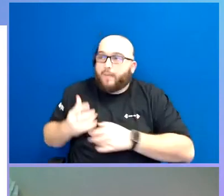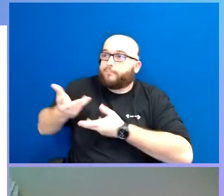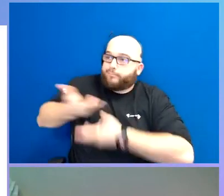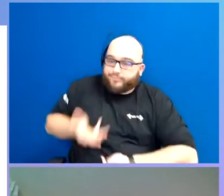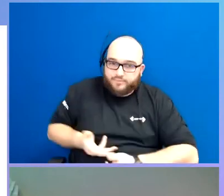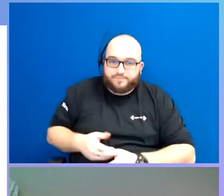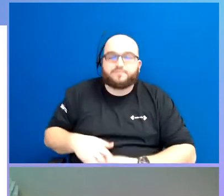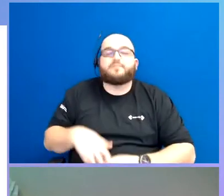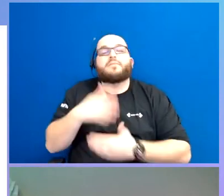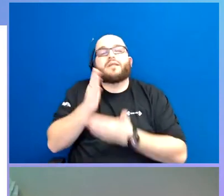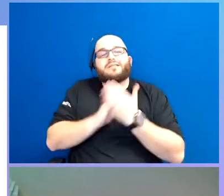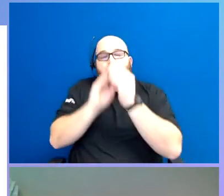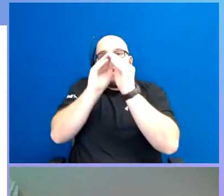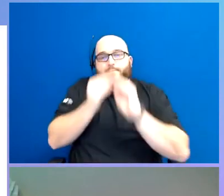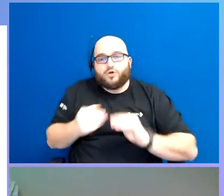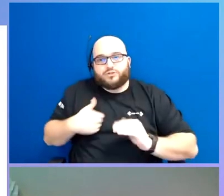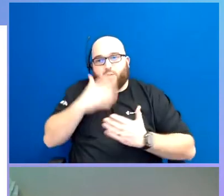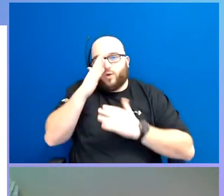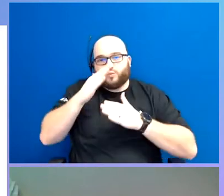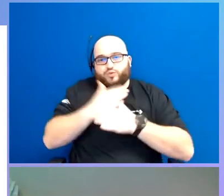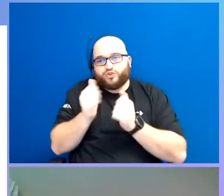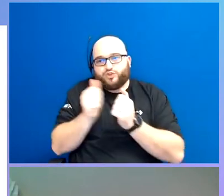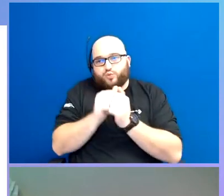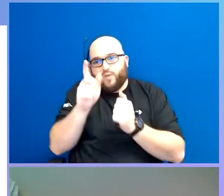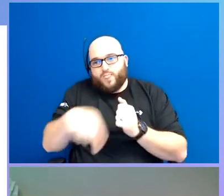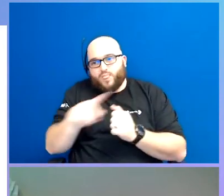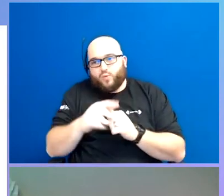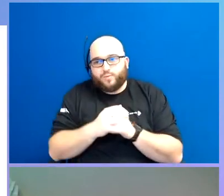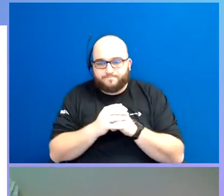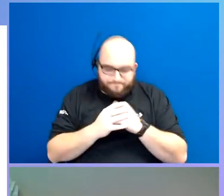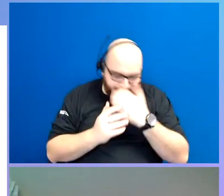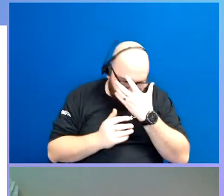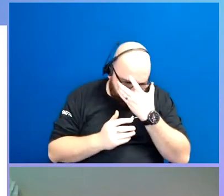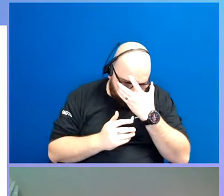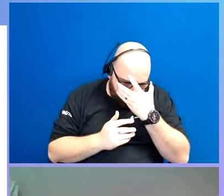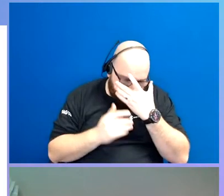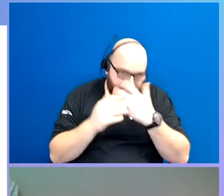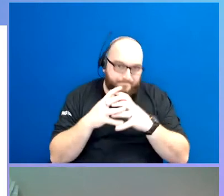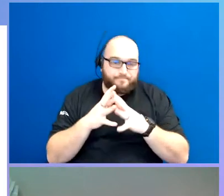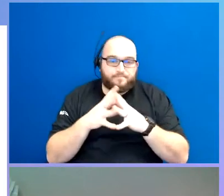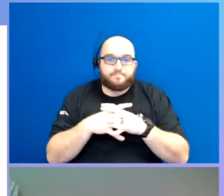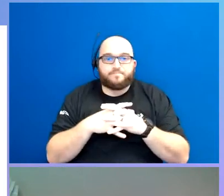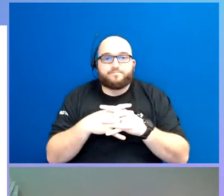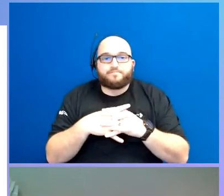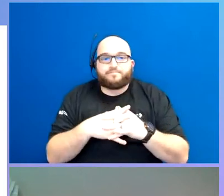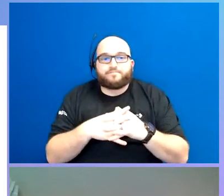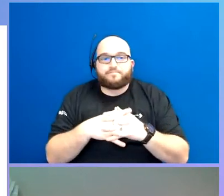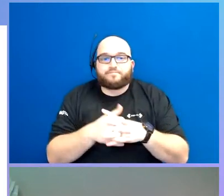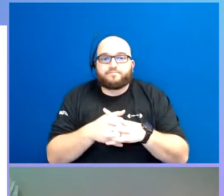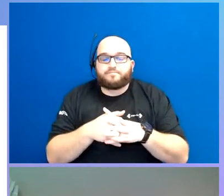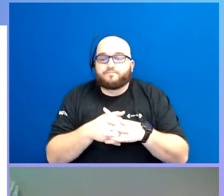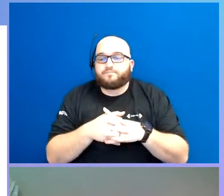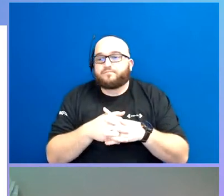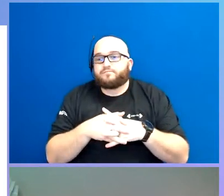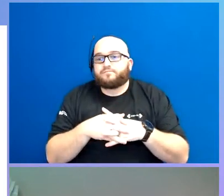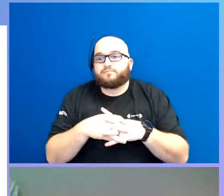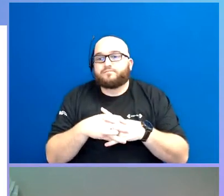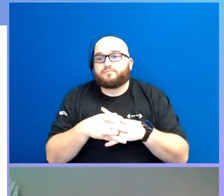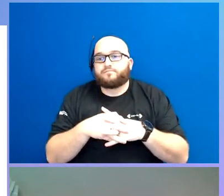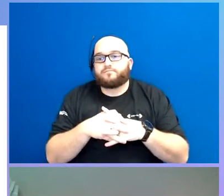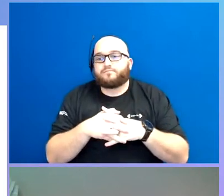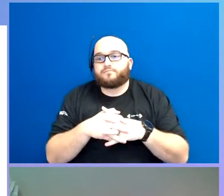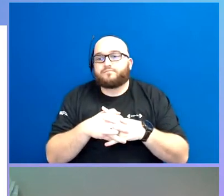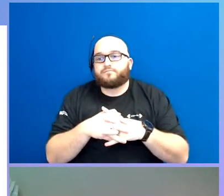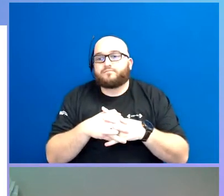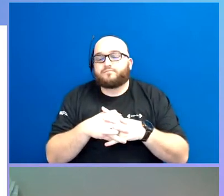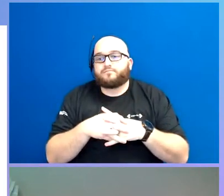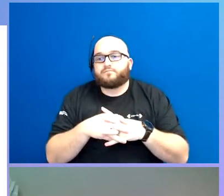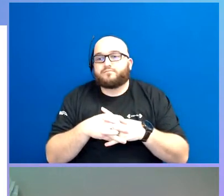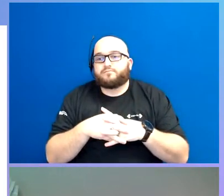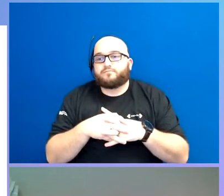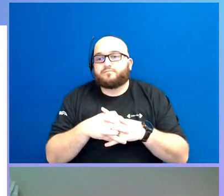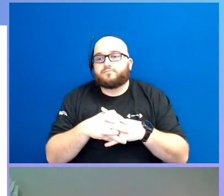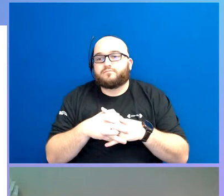you some numbers related to